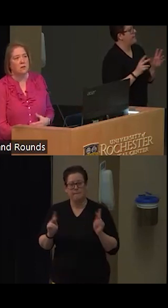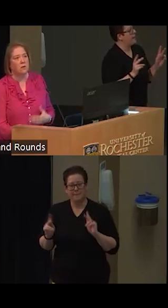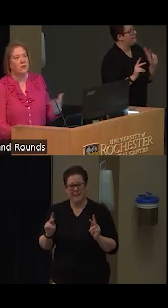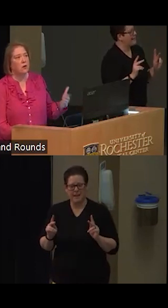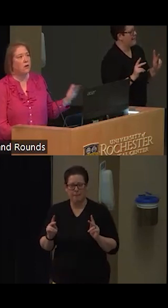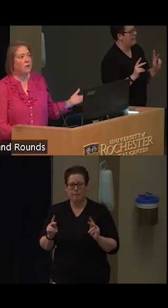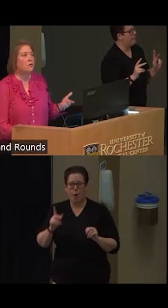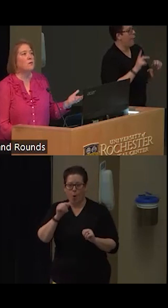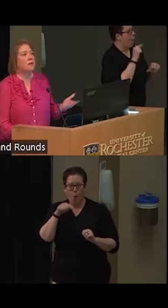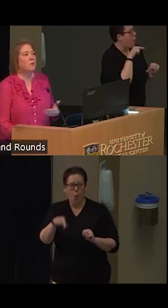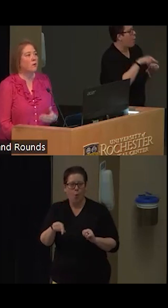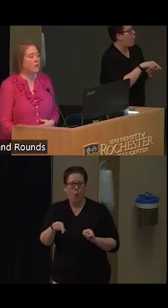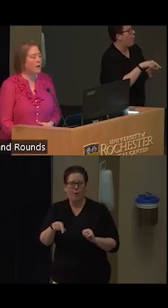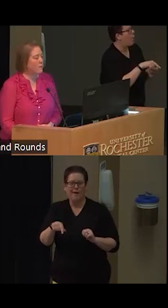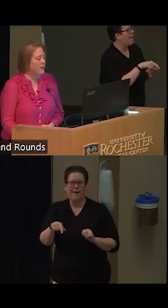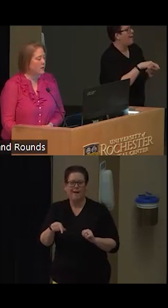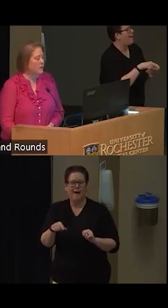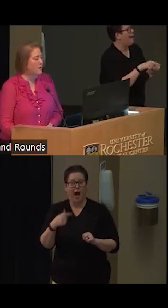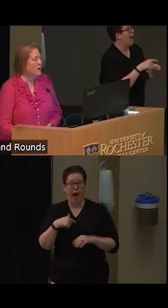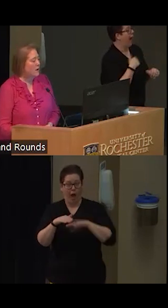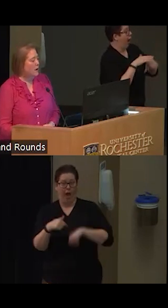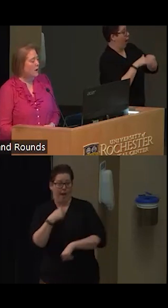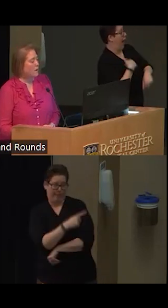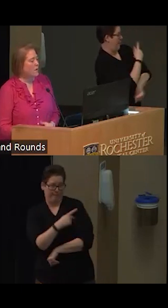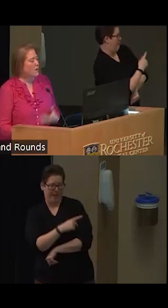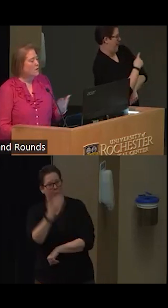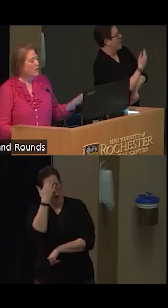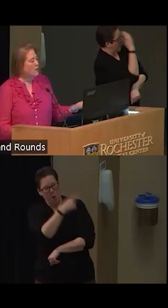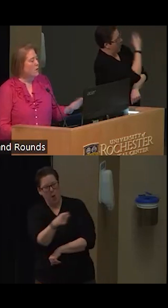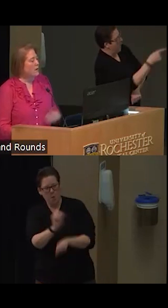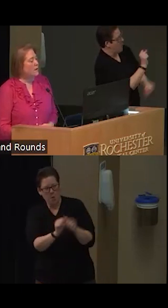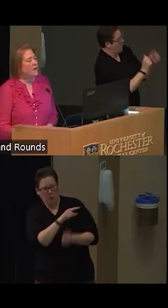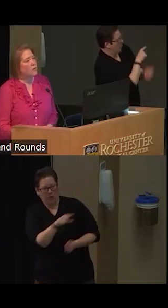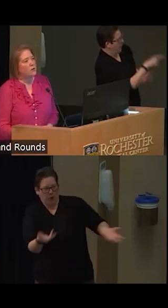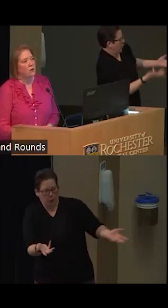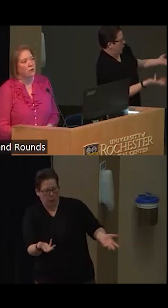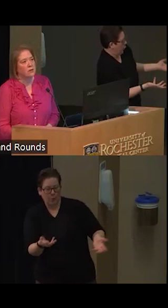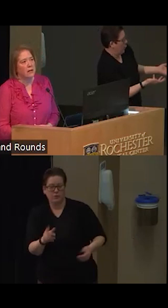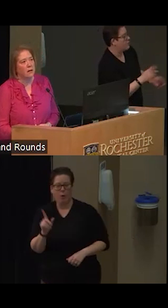simulation are knew the people who are playing the patients so the one on the left was a nursing